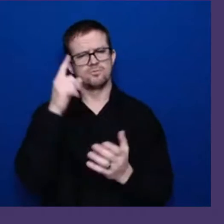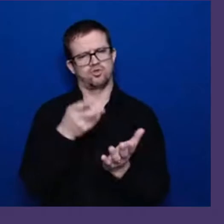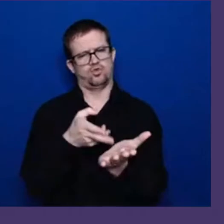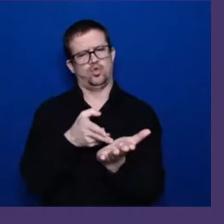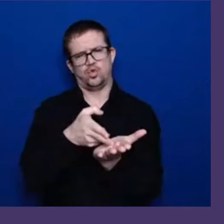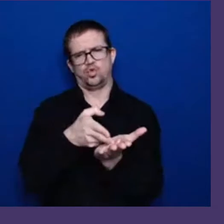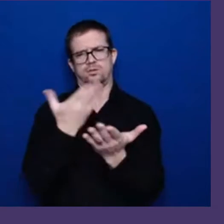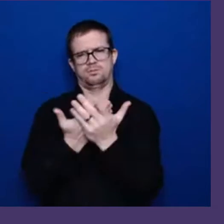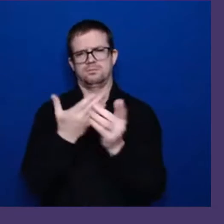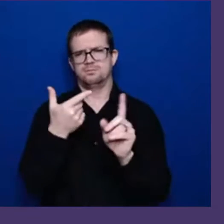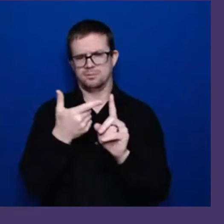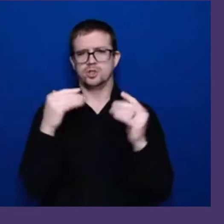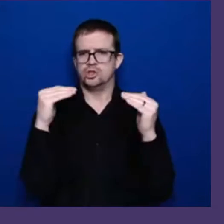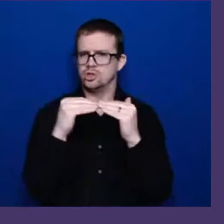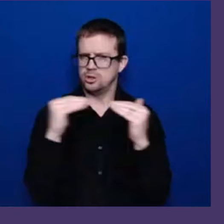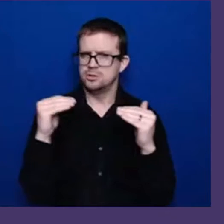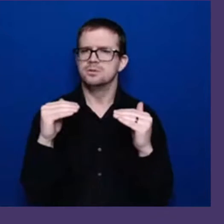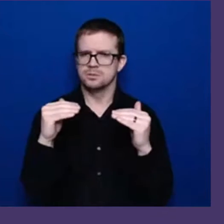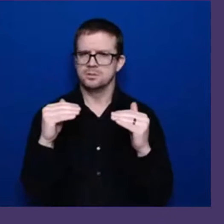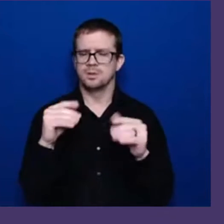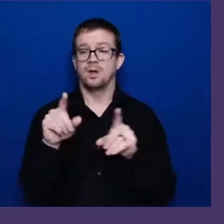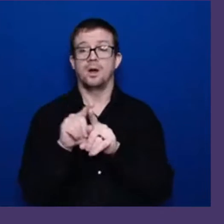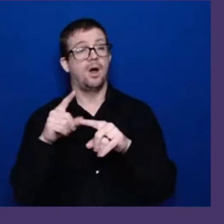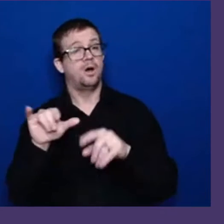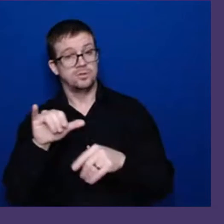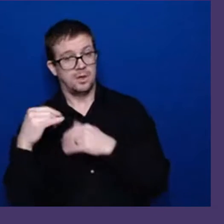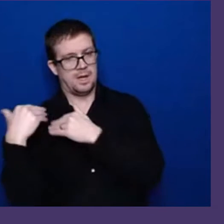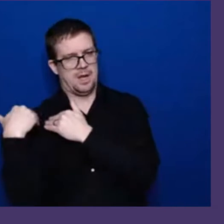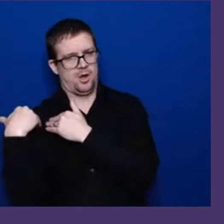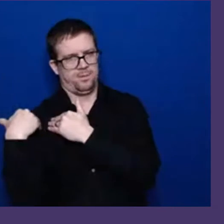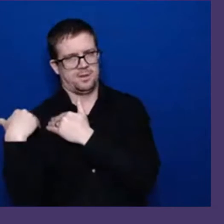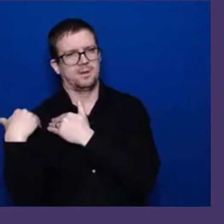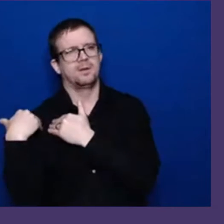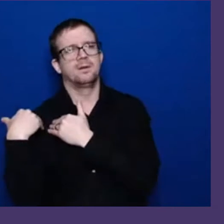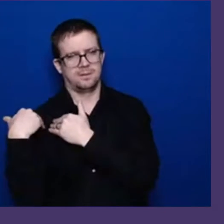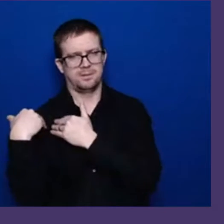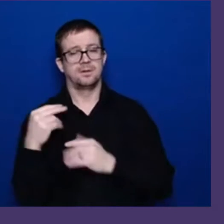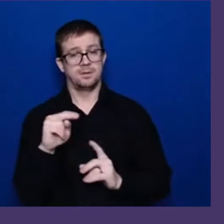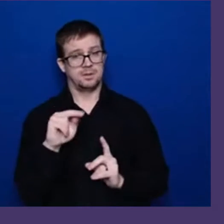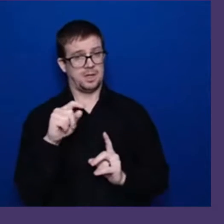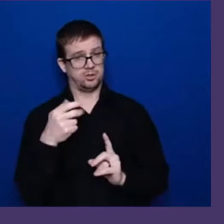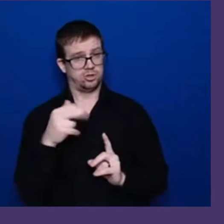Ebele Okoli: Wonderful. Natasha, would love to get your thoughts on either because I know you can touch on both.